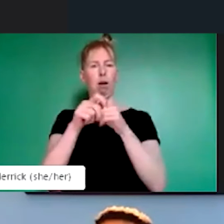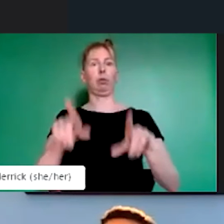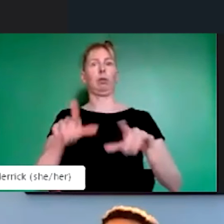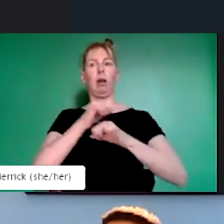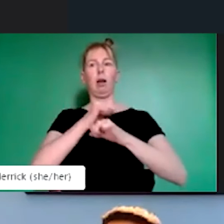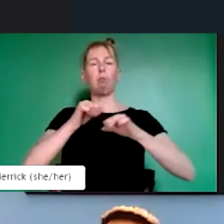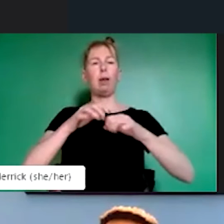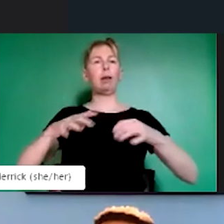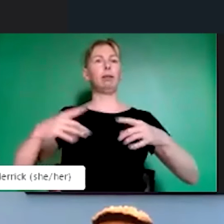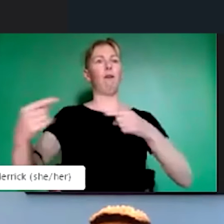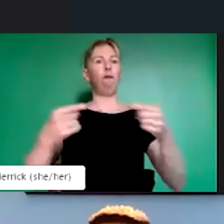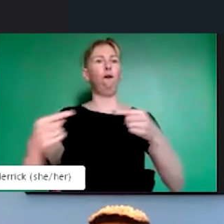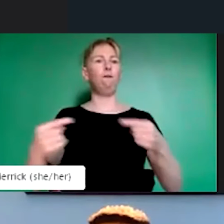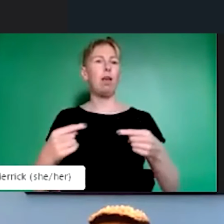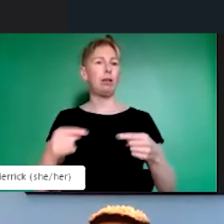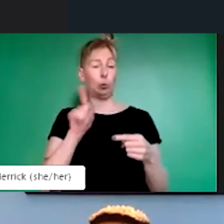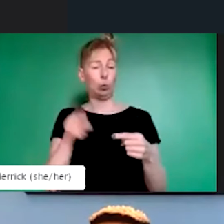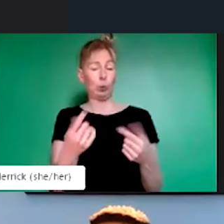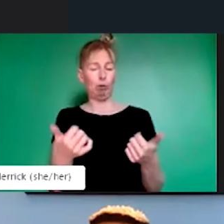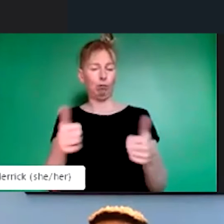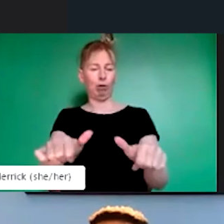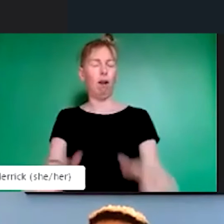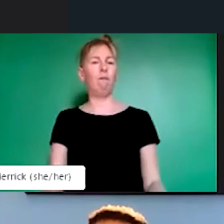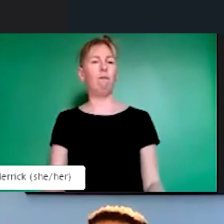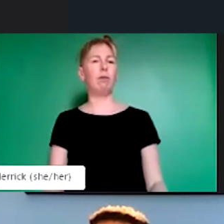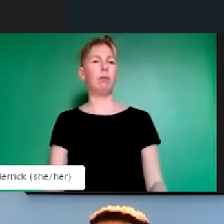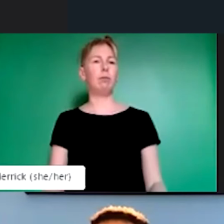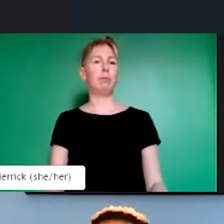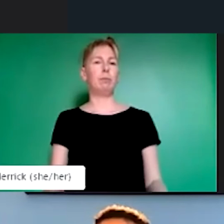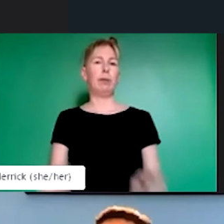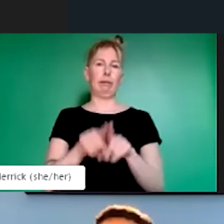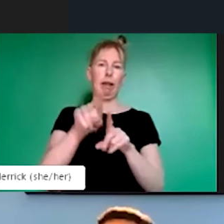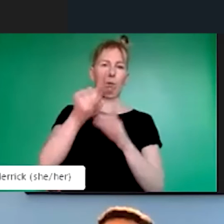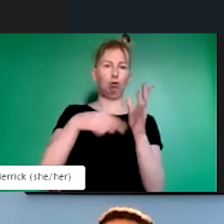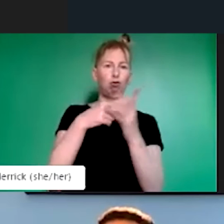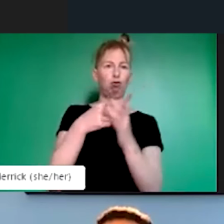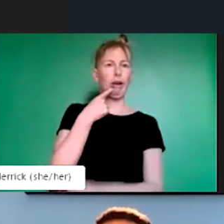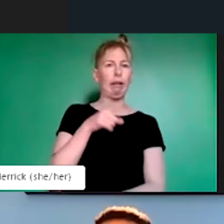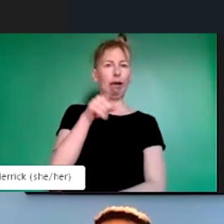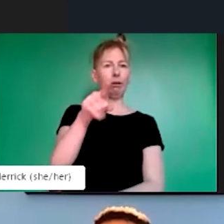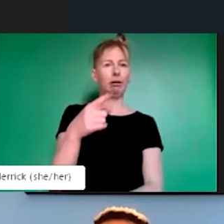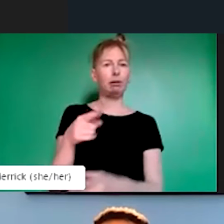unresolvable conflict, as Jack mentioned, like that the system in a way is built